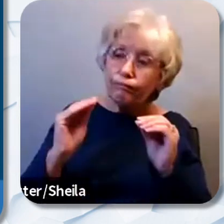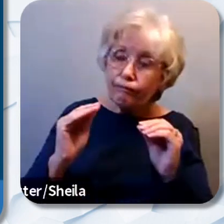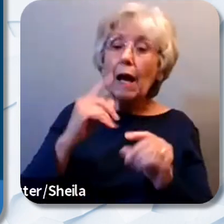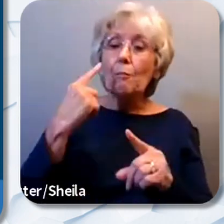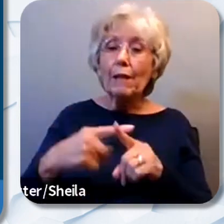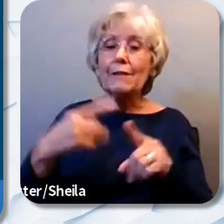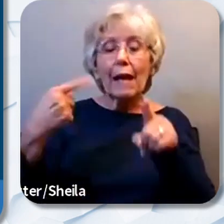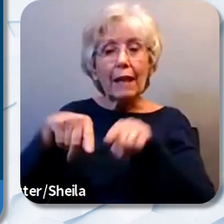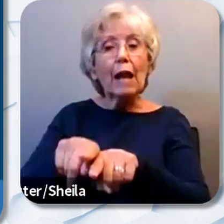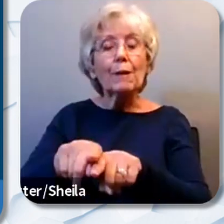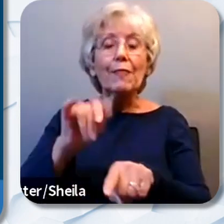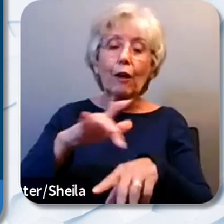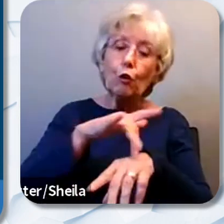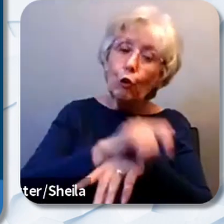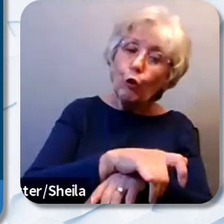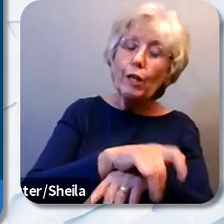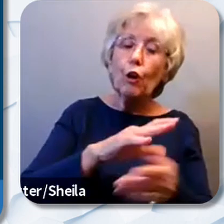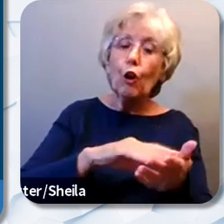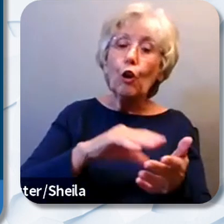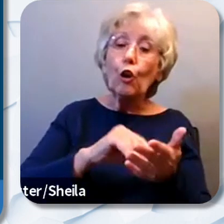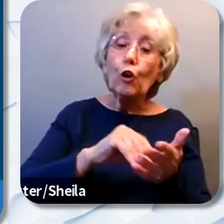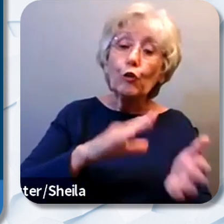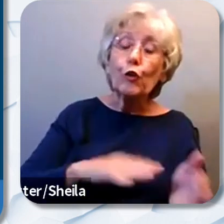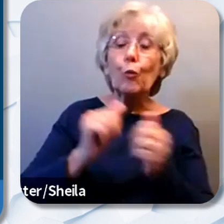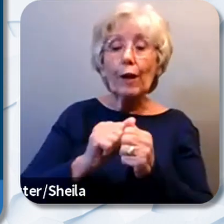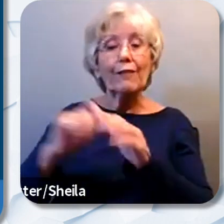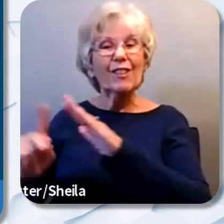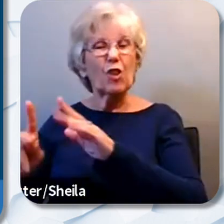kindergarten readiness and it really has helped with that application, where you take theory